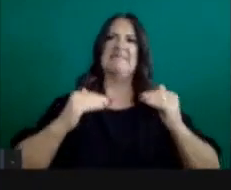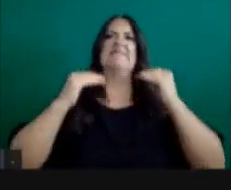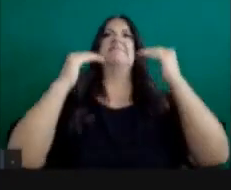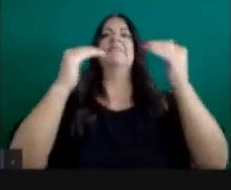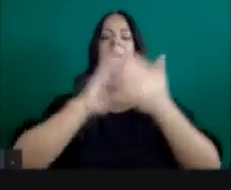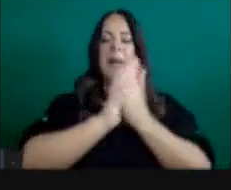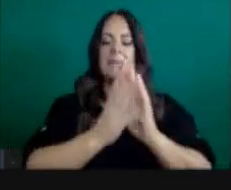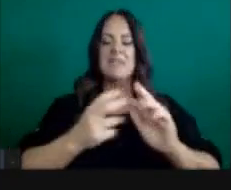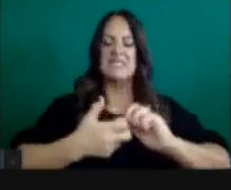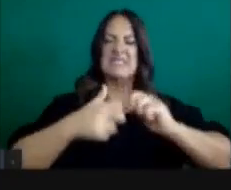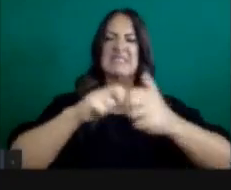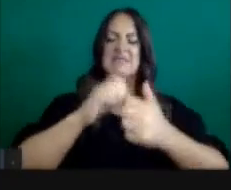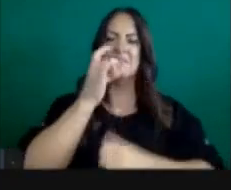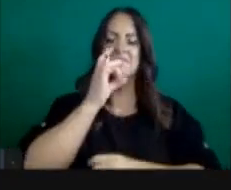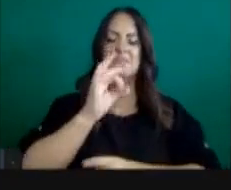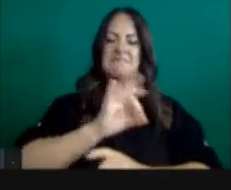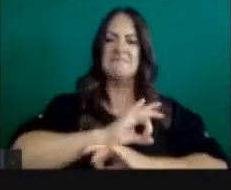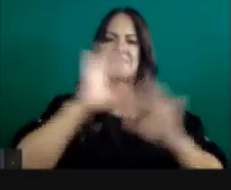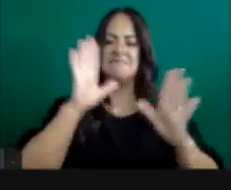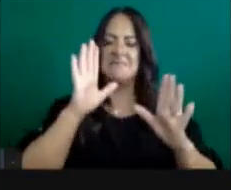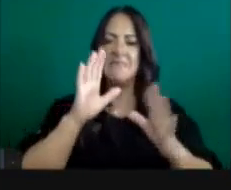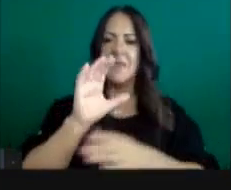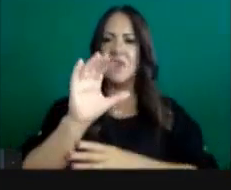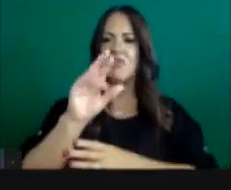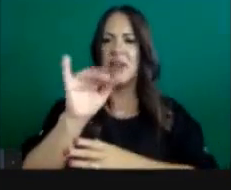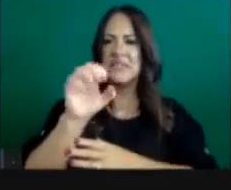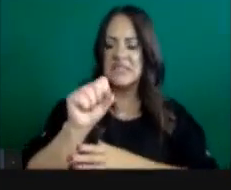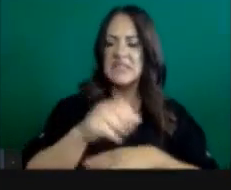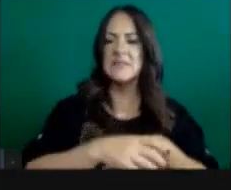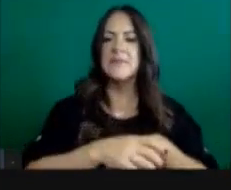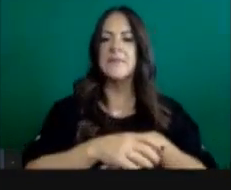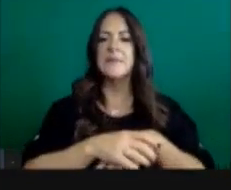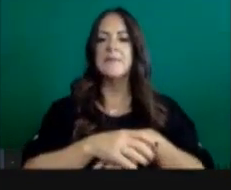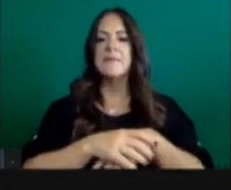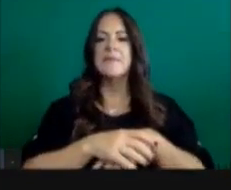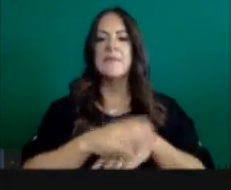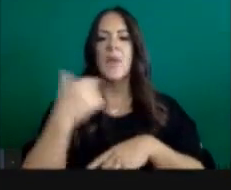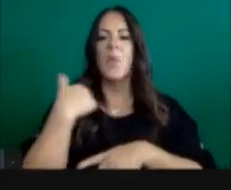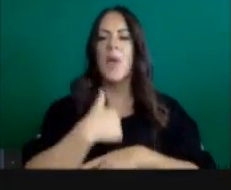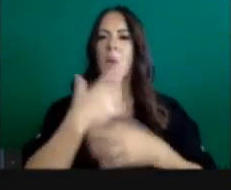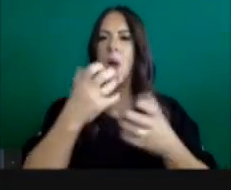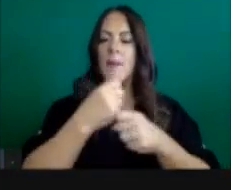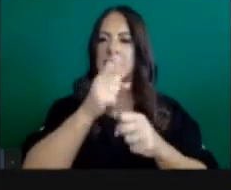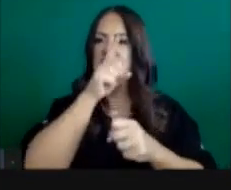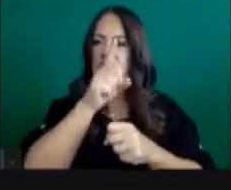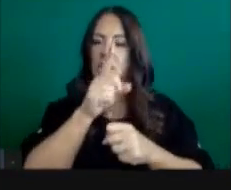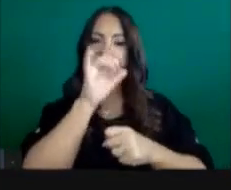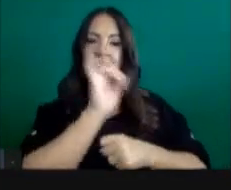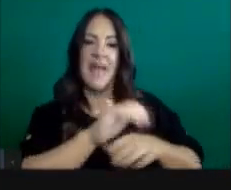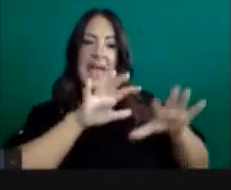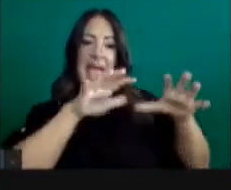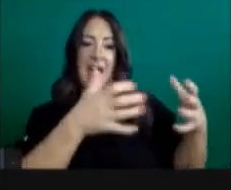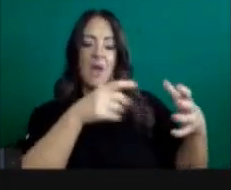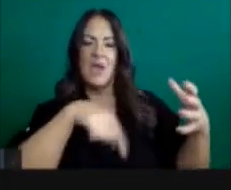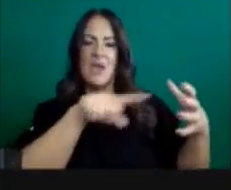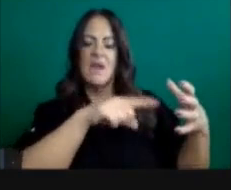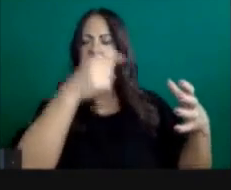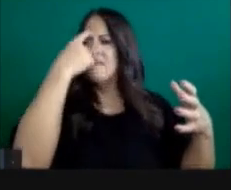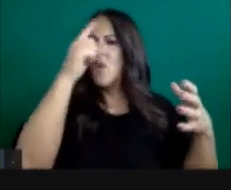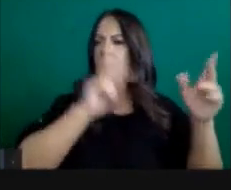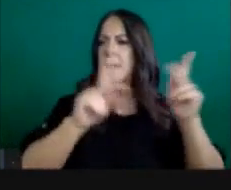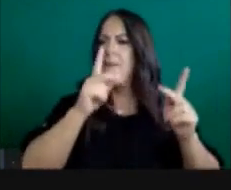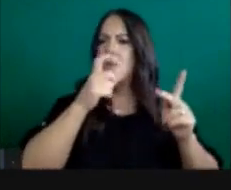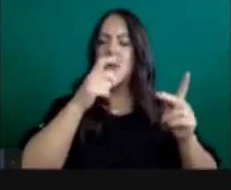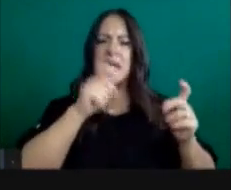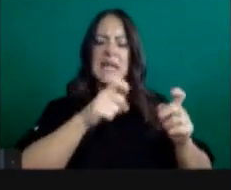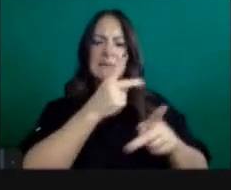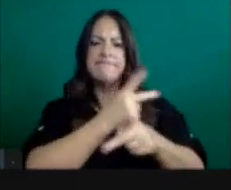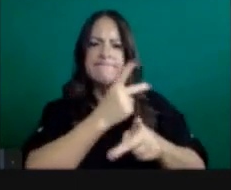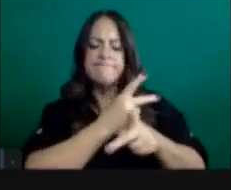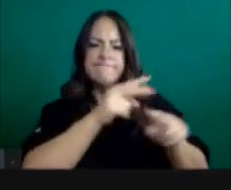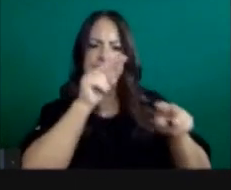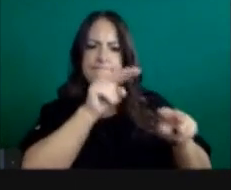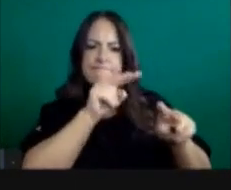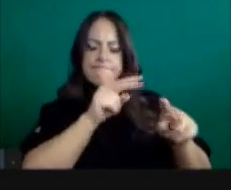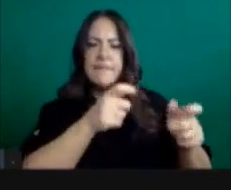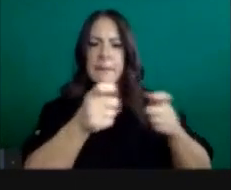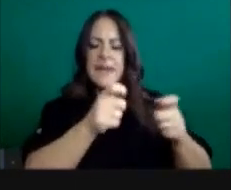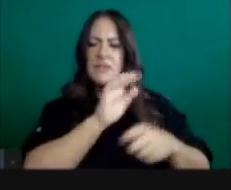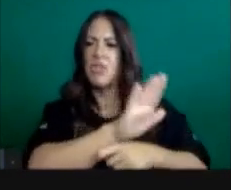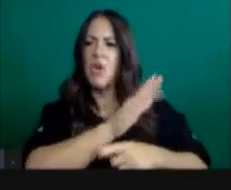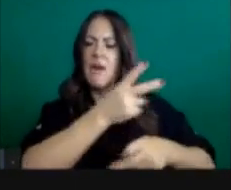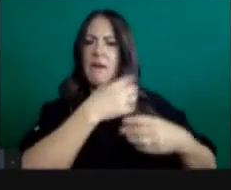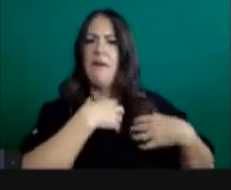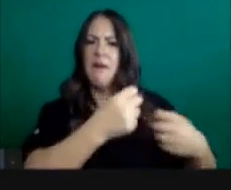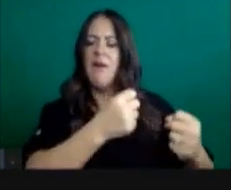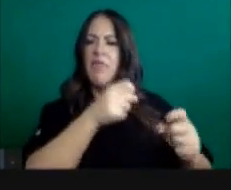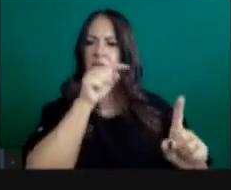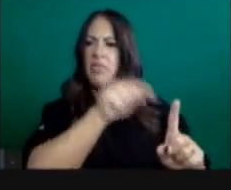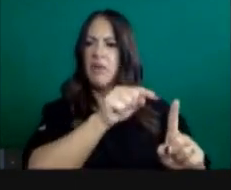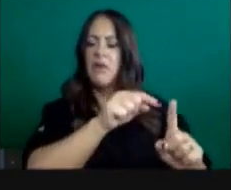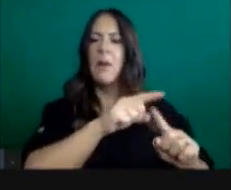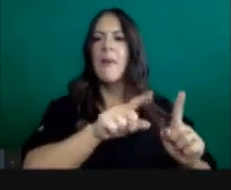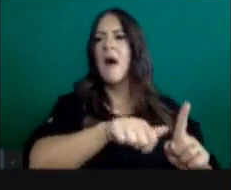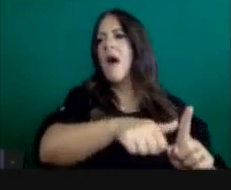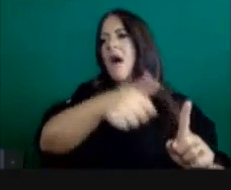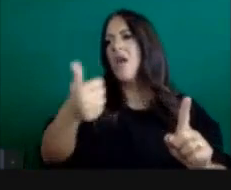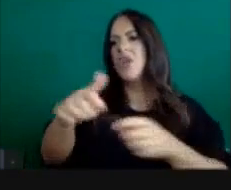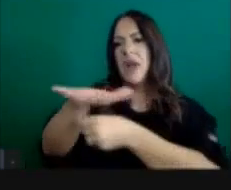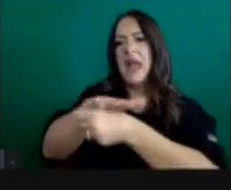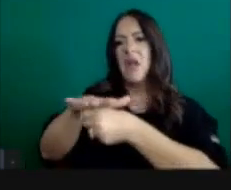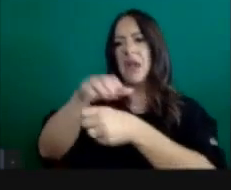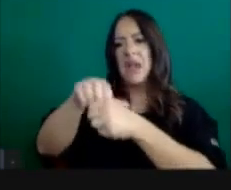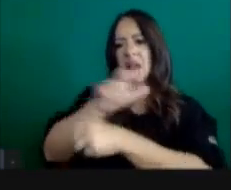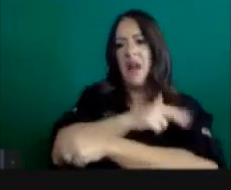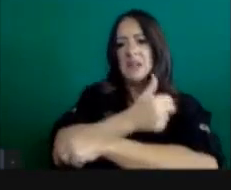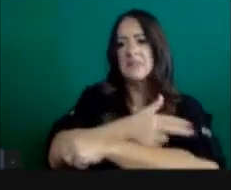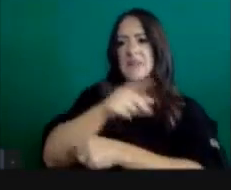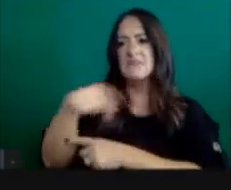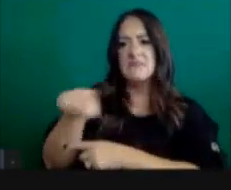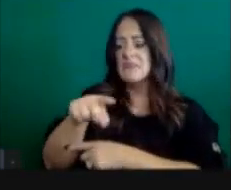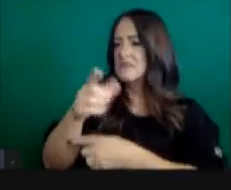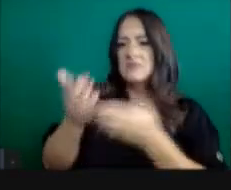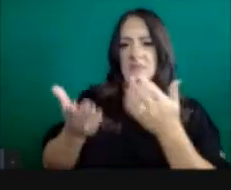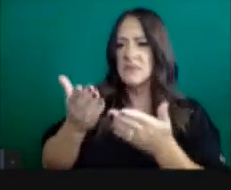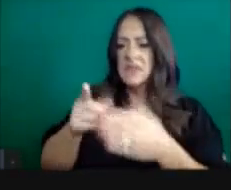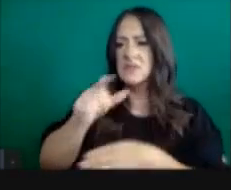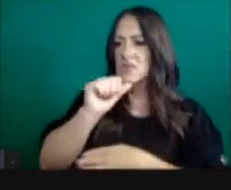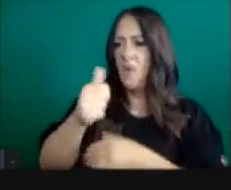UNUSUAL WAYS, BUT THE SPACE DOES NOT HAVE ALL THAT IT NEEDS, YOU ARE USING COTS, UNITS WHERE YOU USUALLY HAVE ALL OF YOUR MONITORED PATIENTS TANGO -- PATIENTS TO KEEP MANAGING CARE